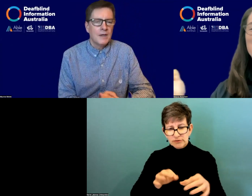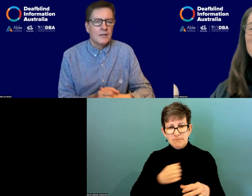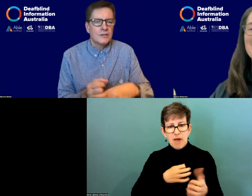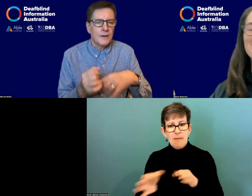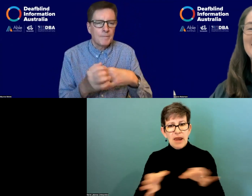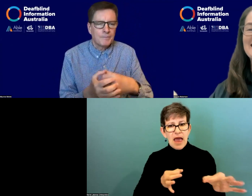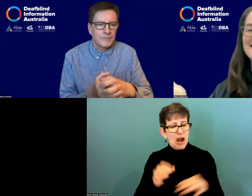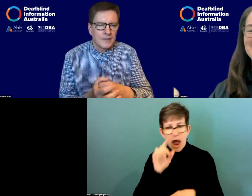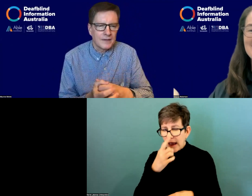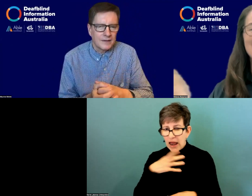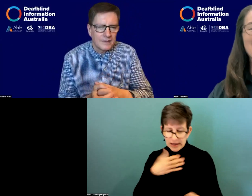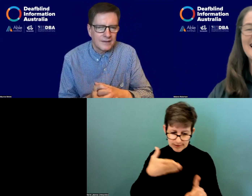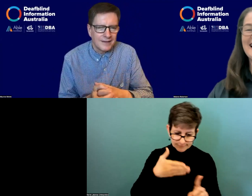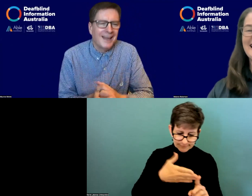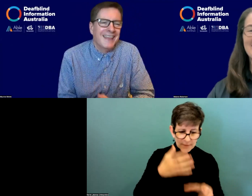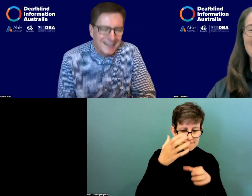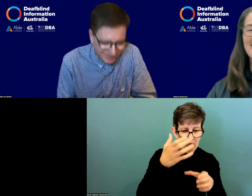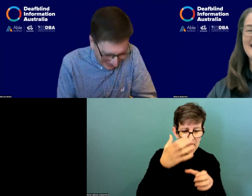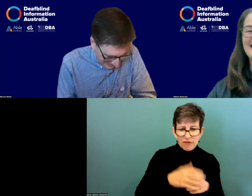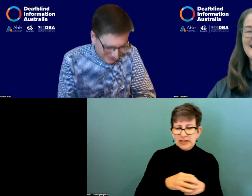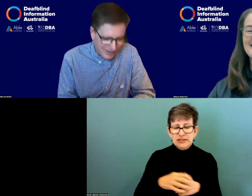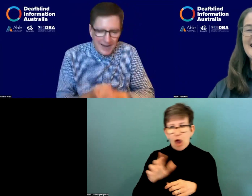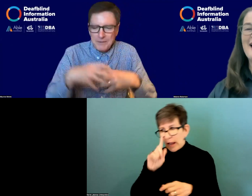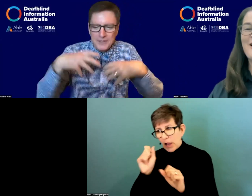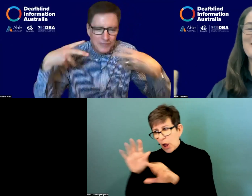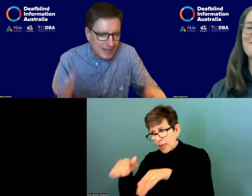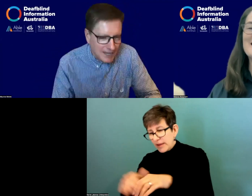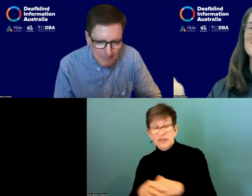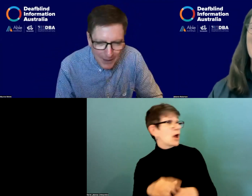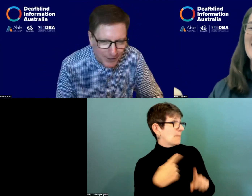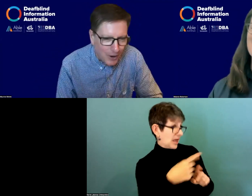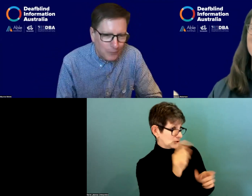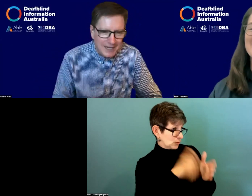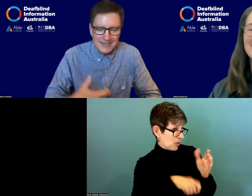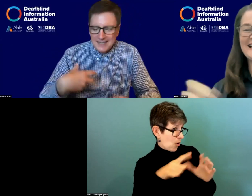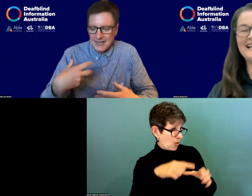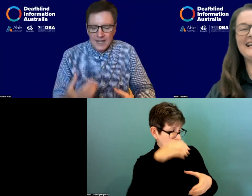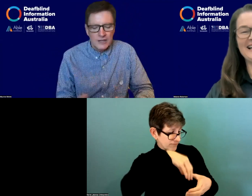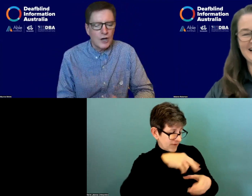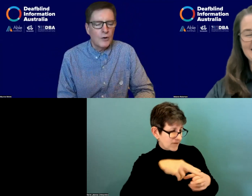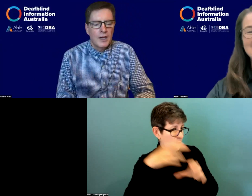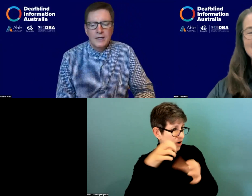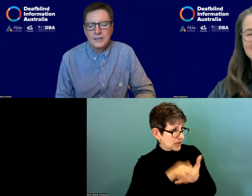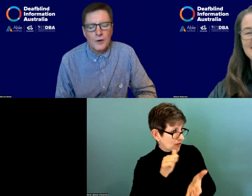And I bought all the ingredients. That's right. I bought fresh limes. MAURICE: I've been thinking about it all week.